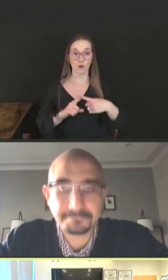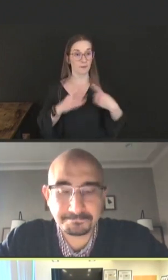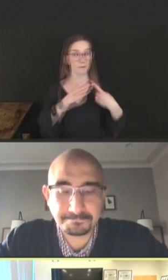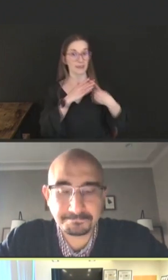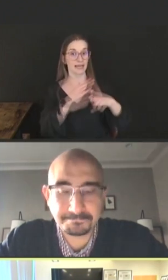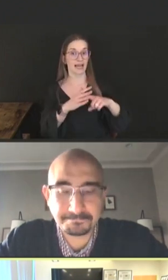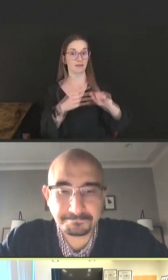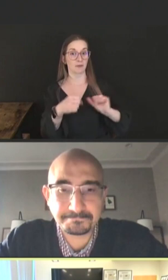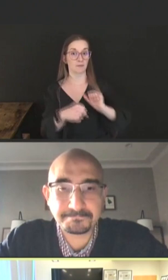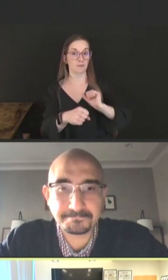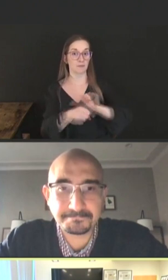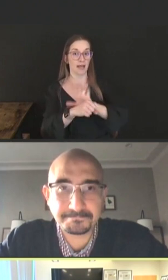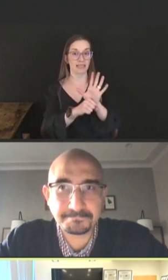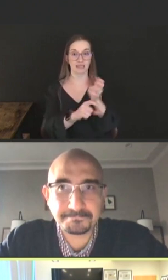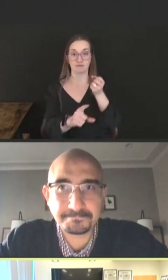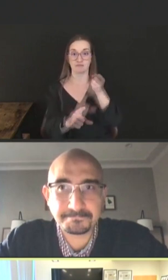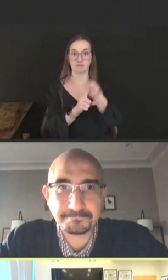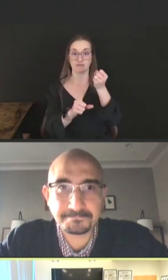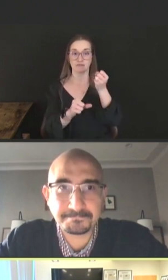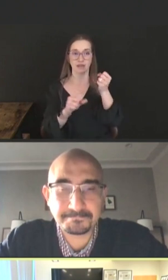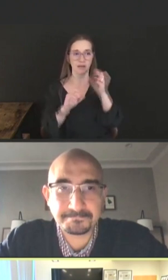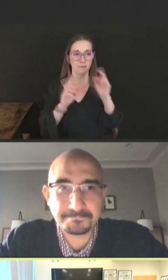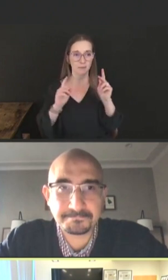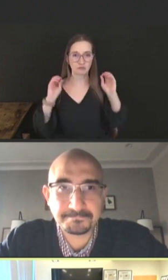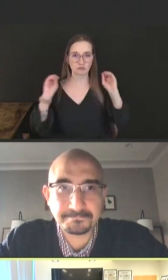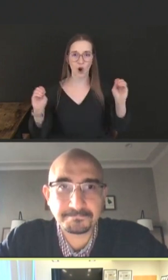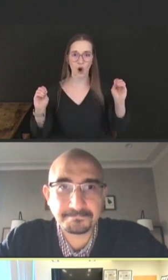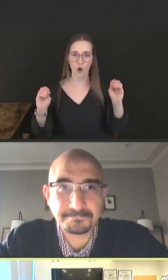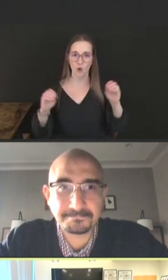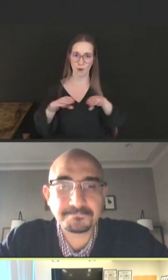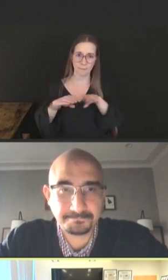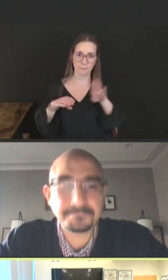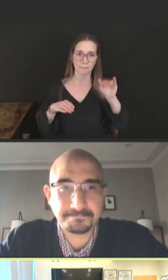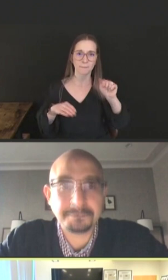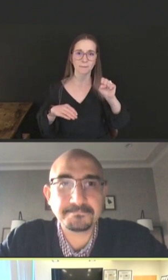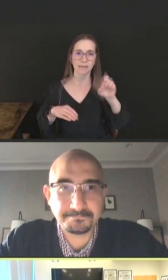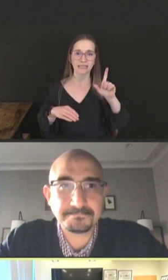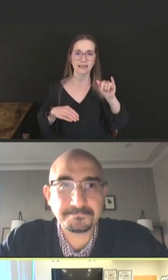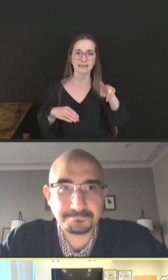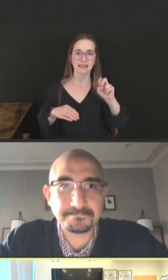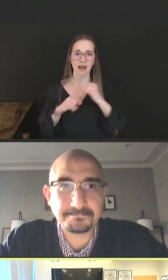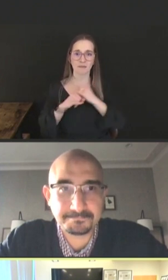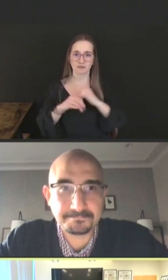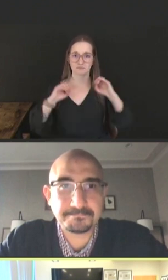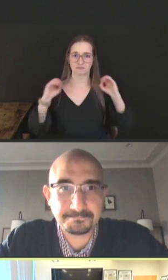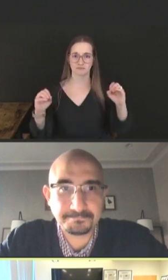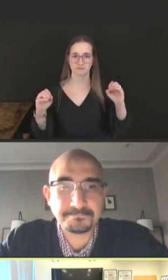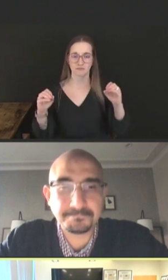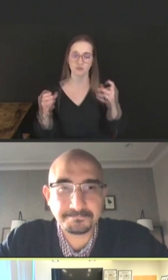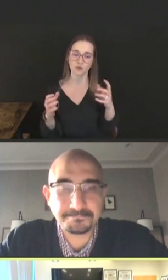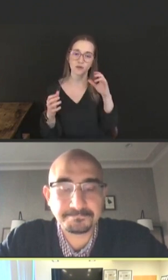And I think that is what is -- that is the benefit of the long lasting and durable T cell responses.